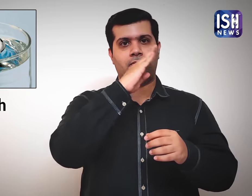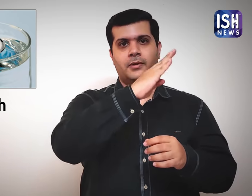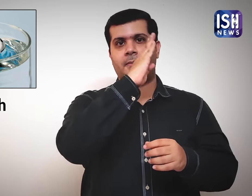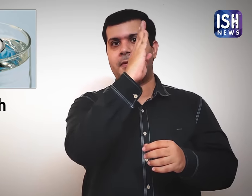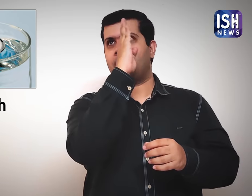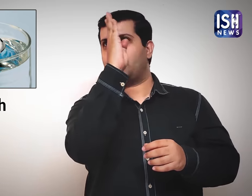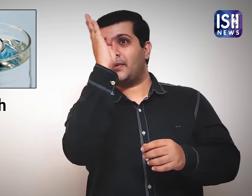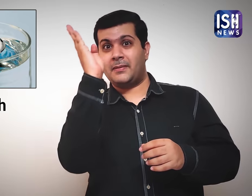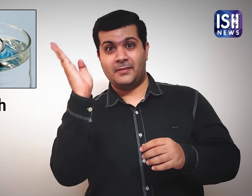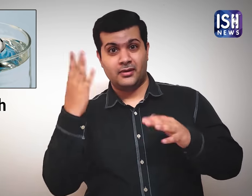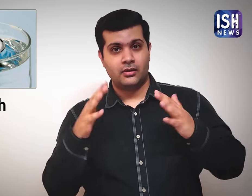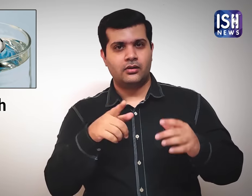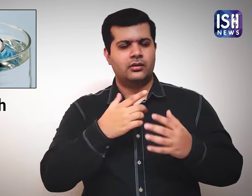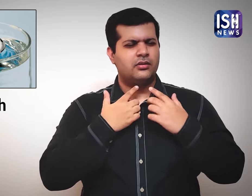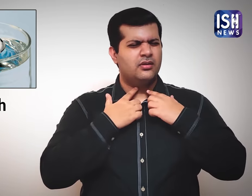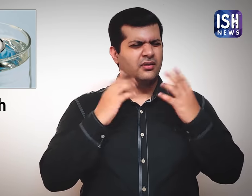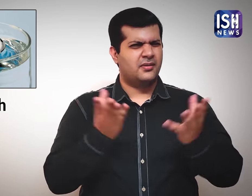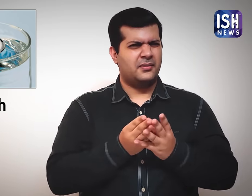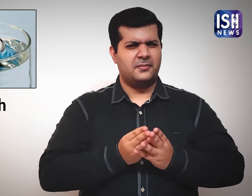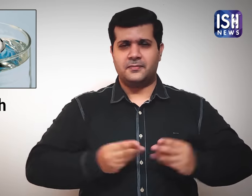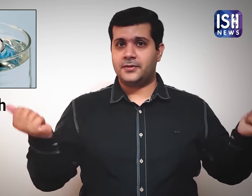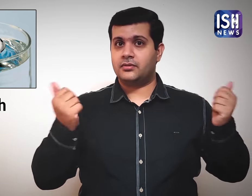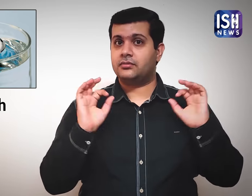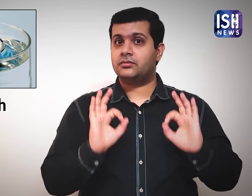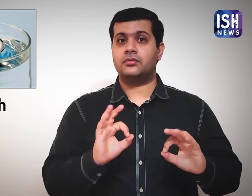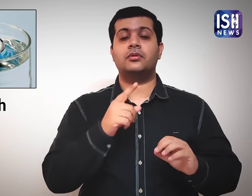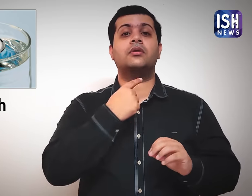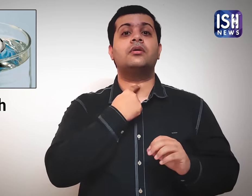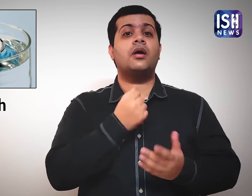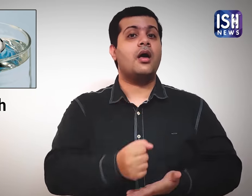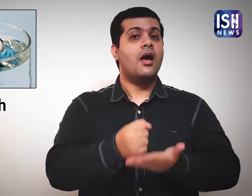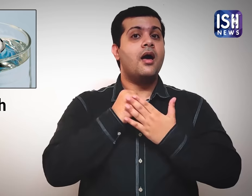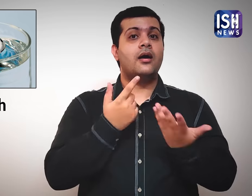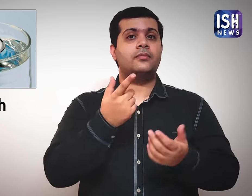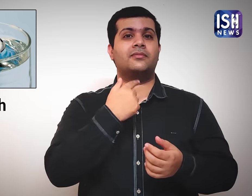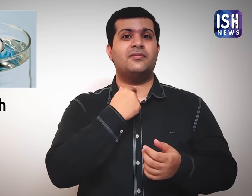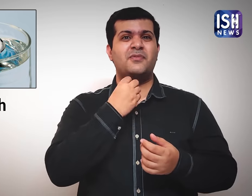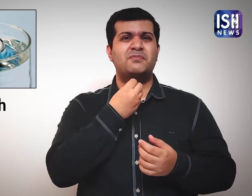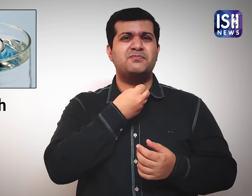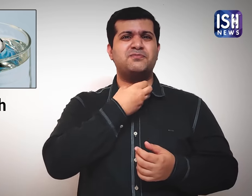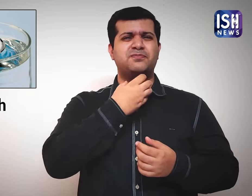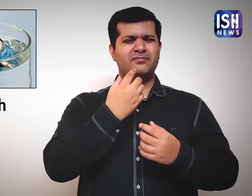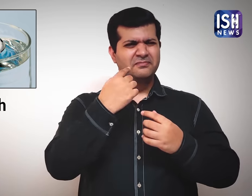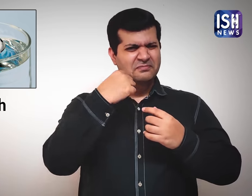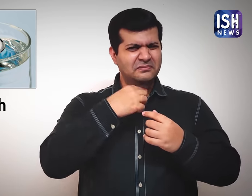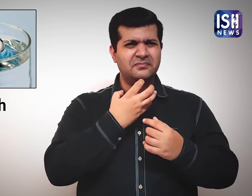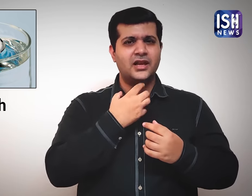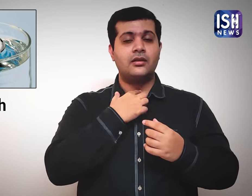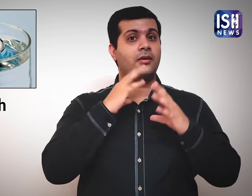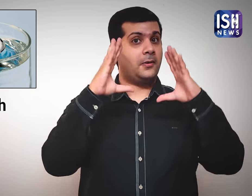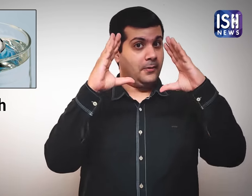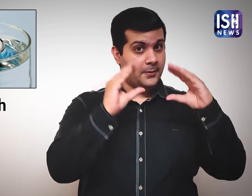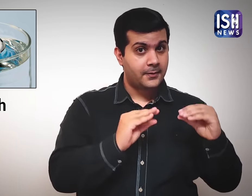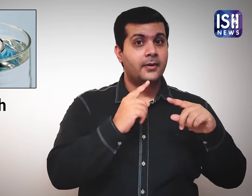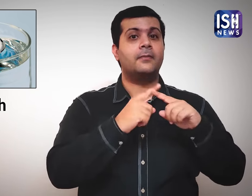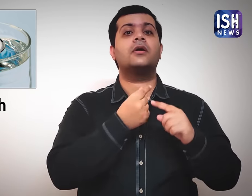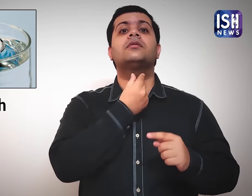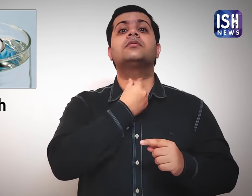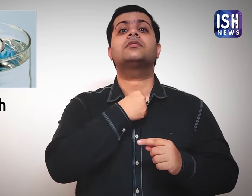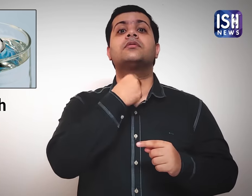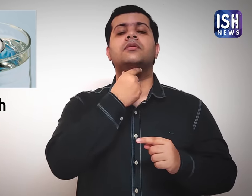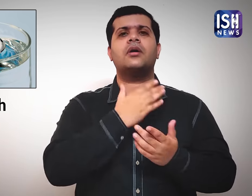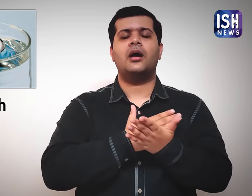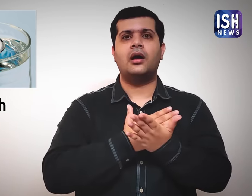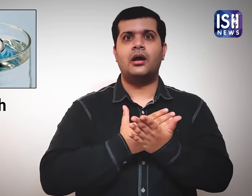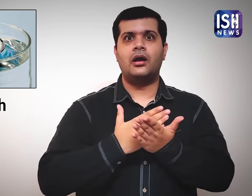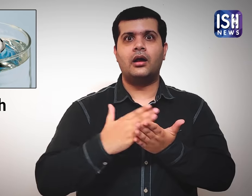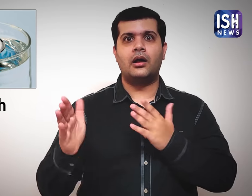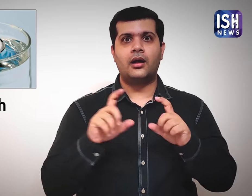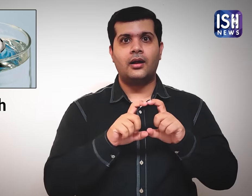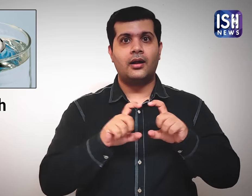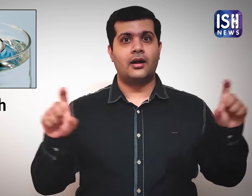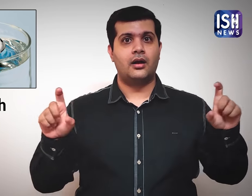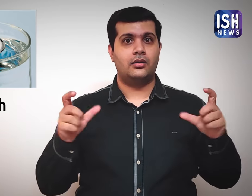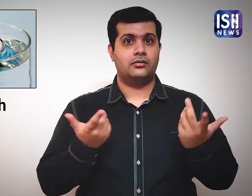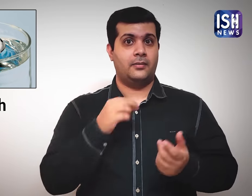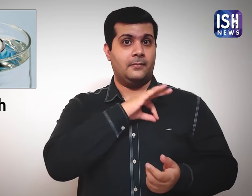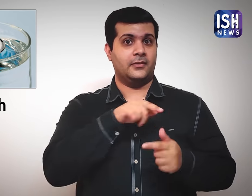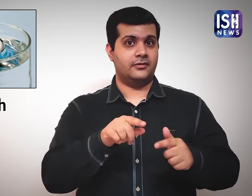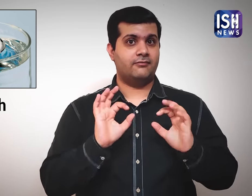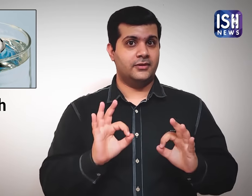Doing this will reduce swelling and clear your throat.